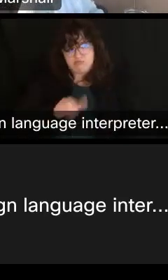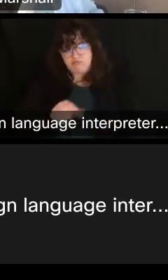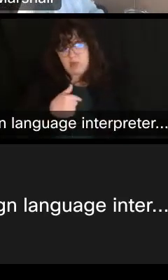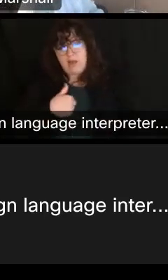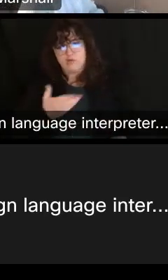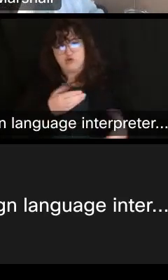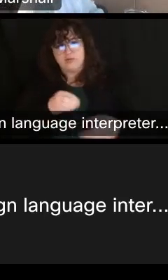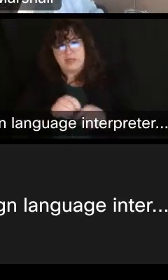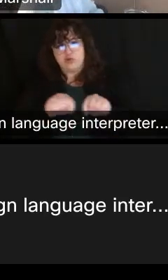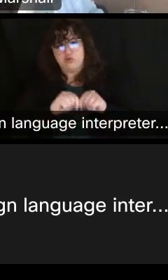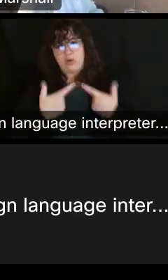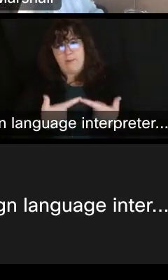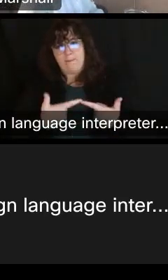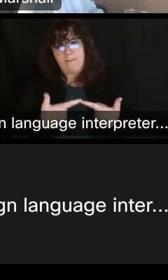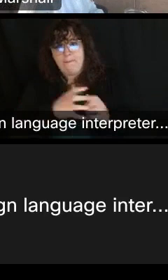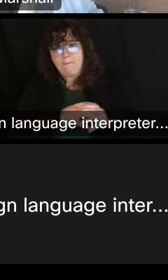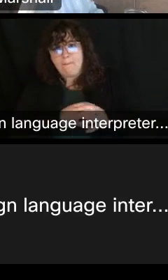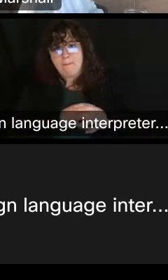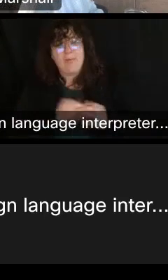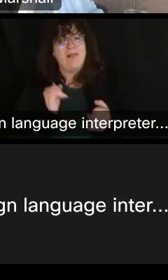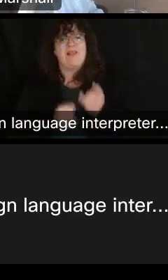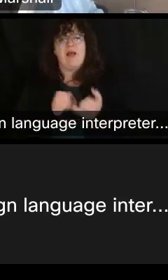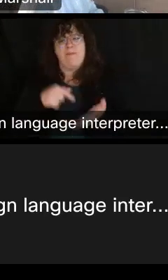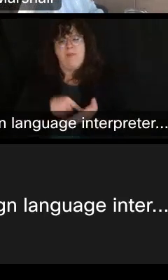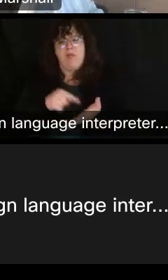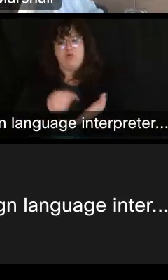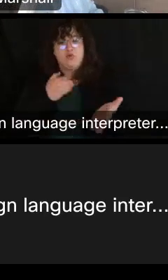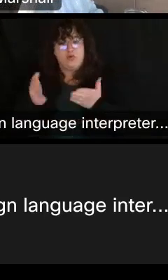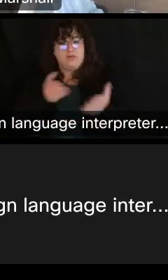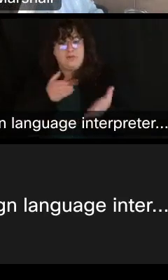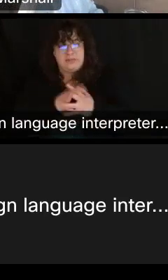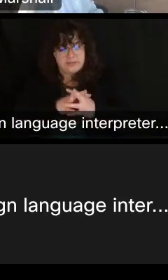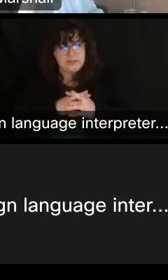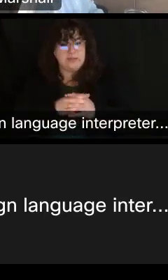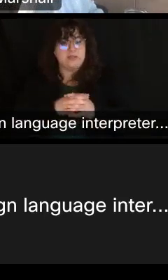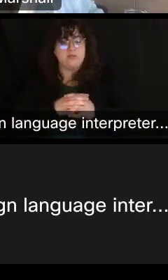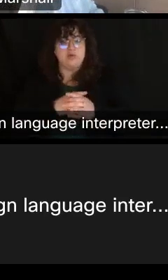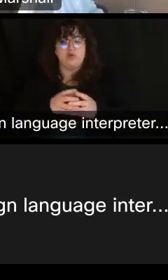And then finally, the last billable services to monitor and coordinate the services and monitor